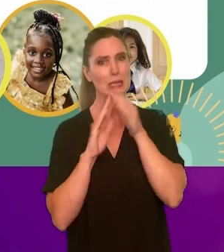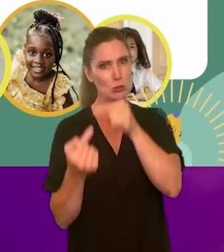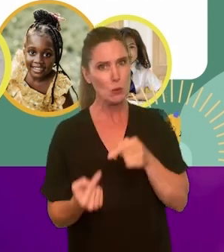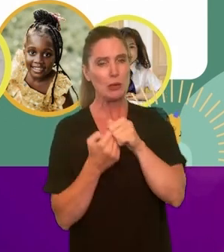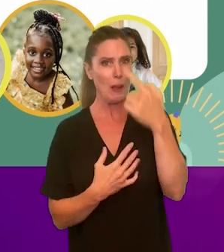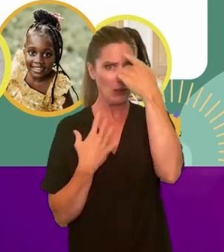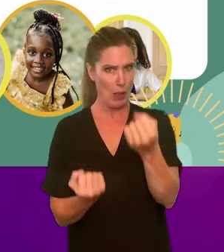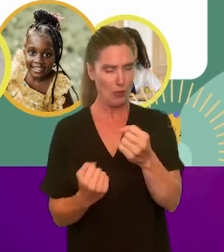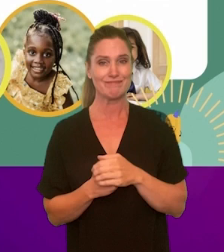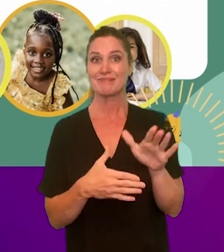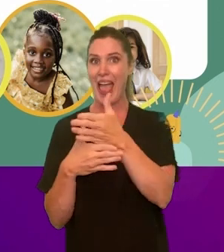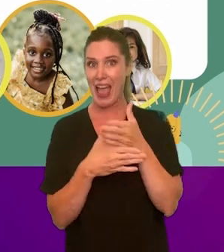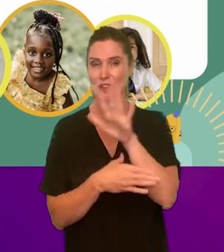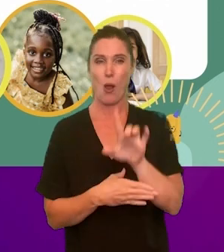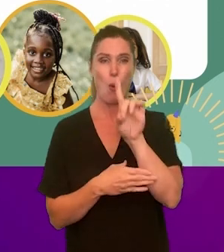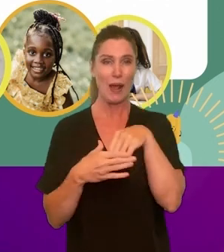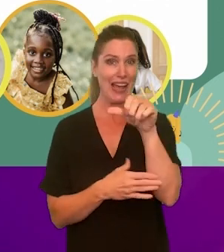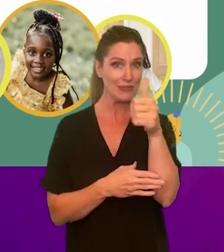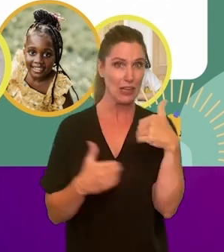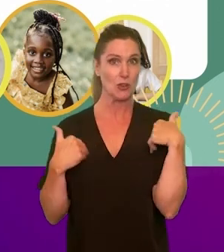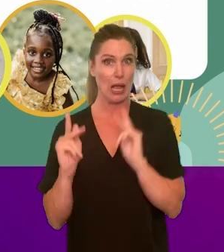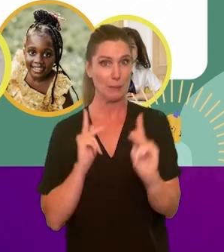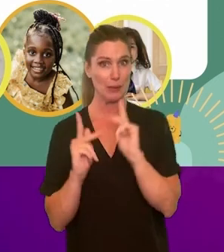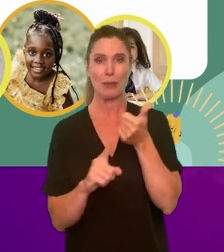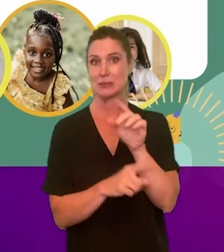And on average, about one in ten of those young people is disabled.